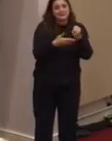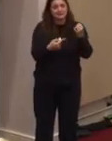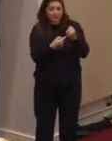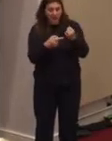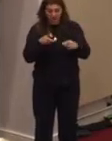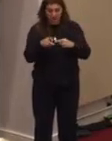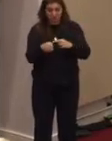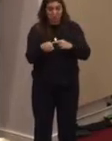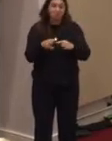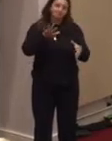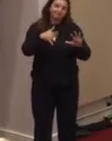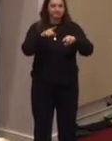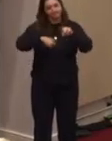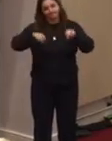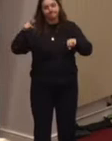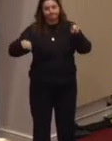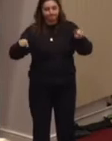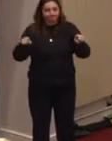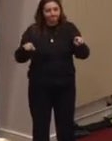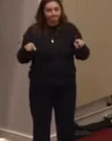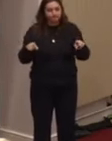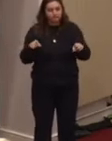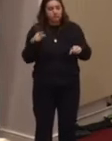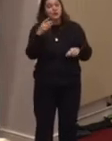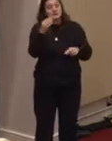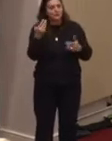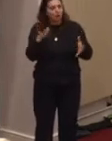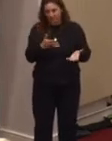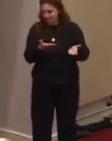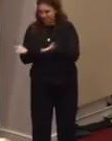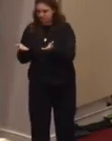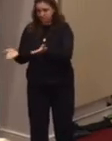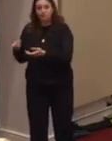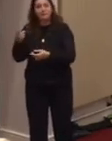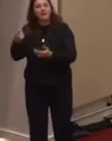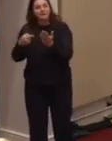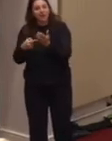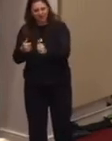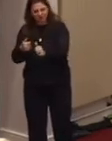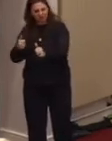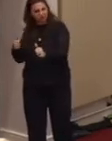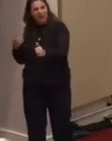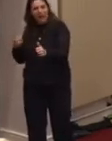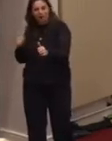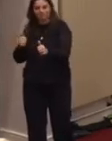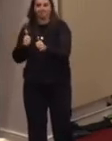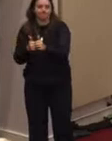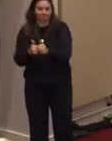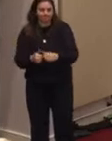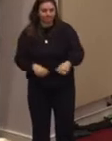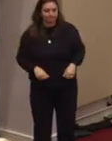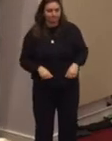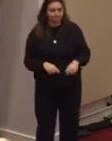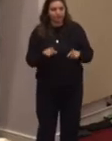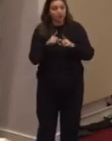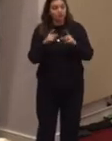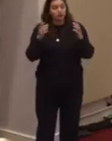much there. We see administrative obstacles for refugees, again similar to the point on